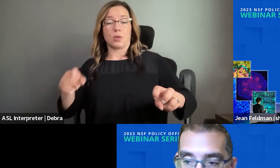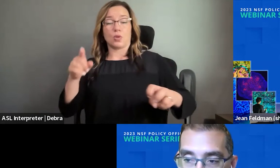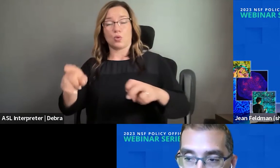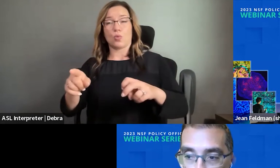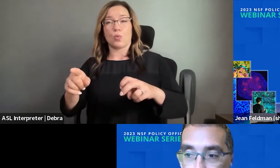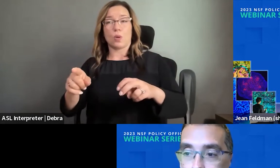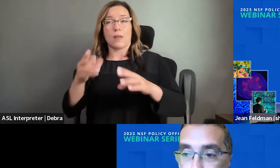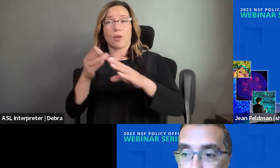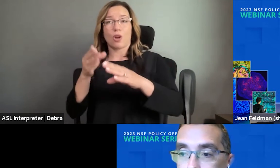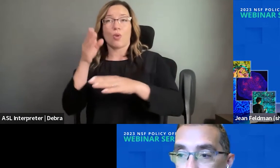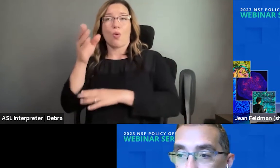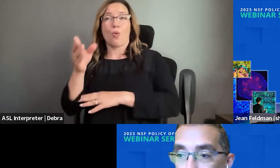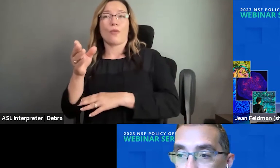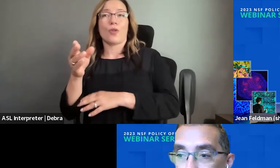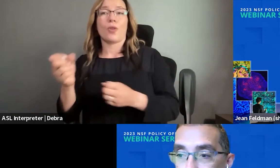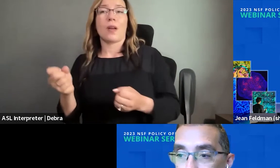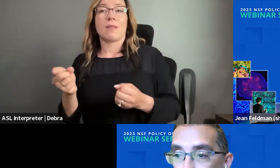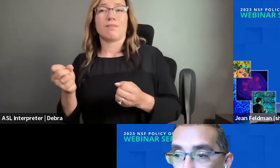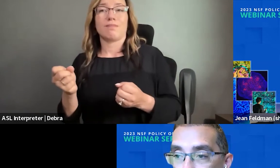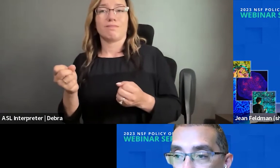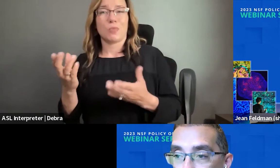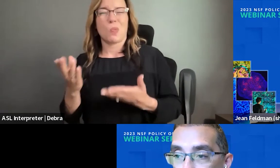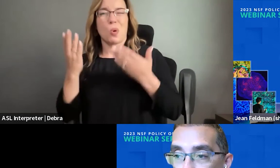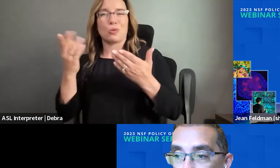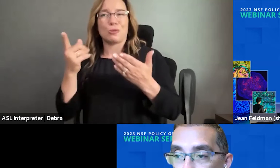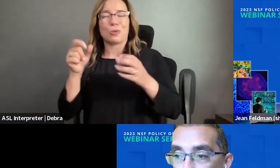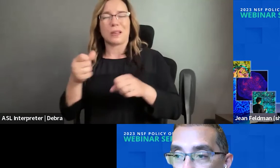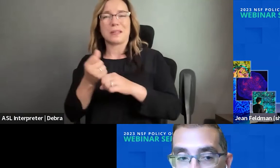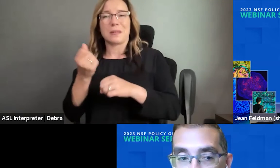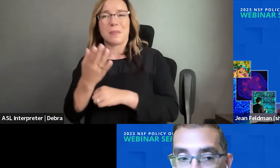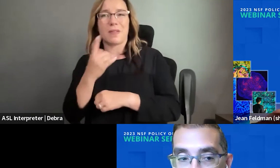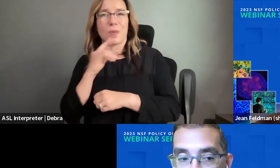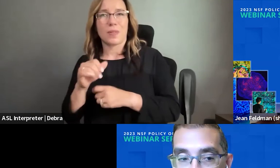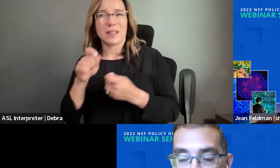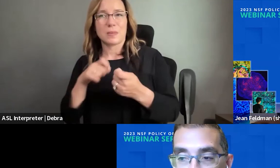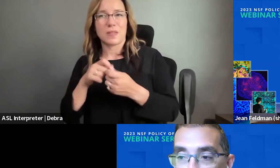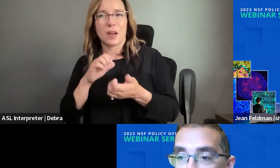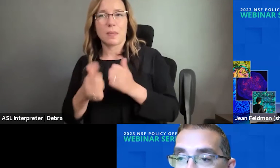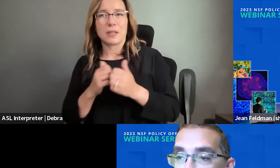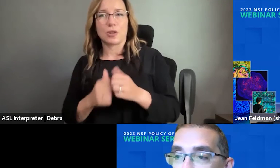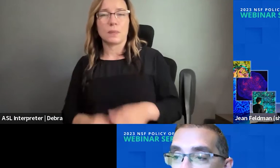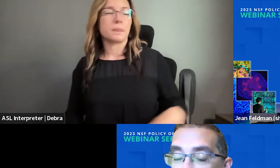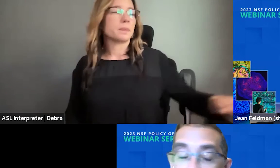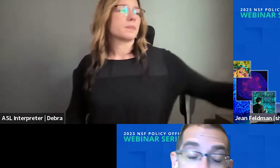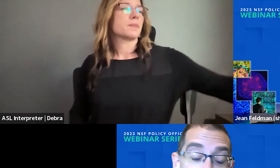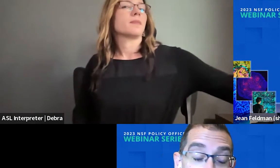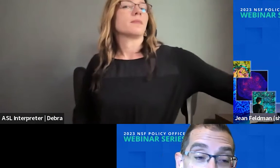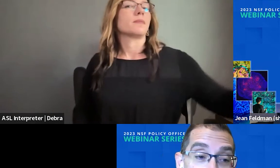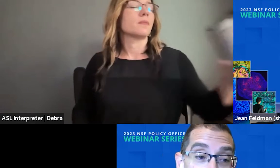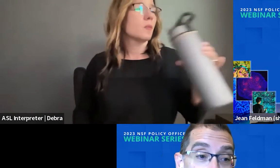the number of proposals that you could submit for a given competition. Jeremy Leffler: I think that answers